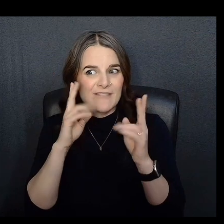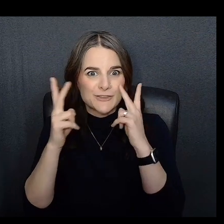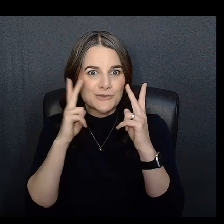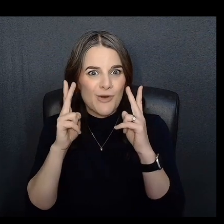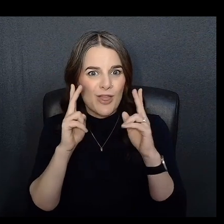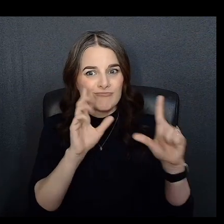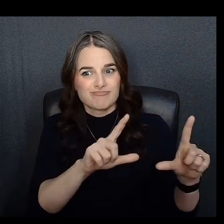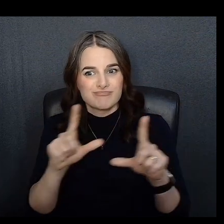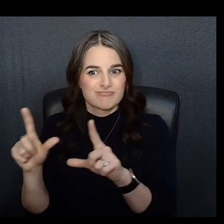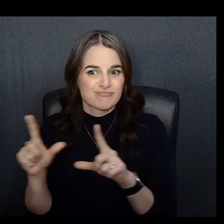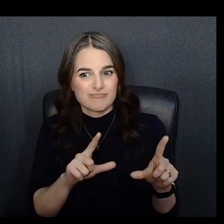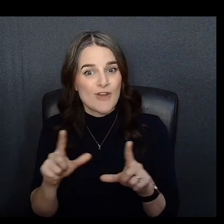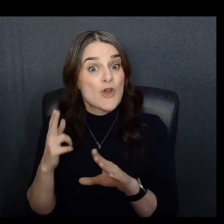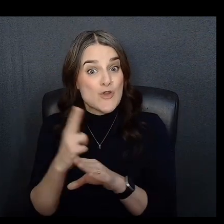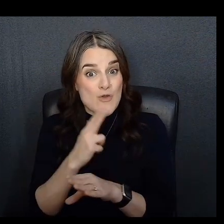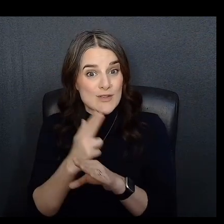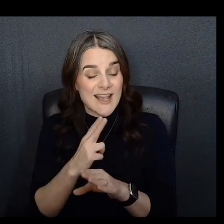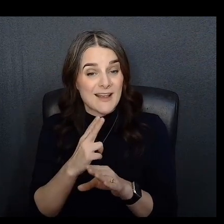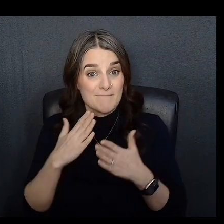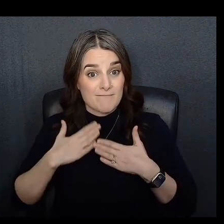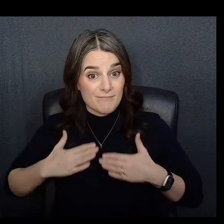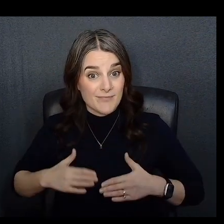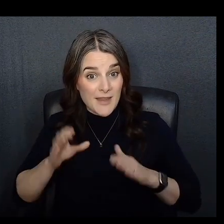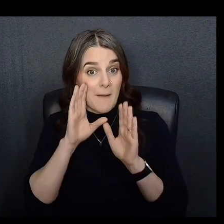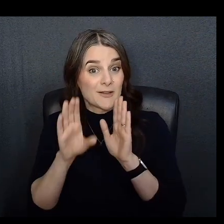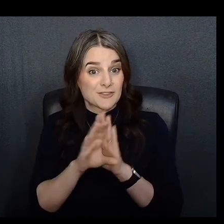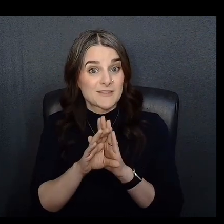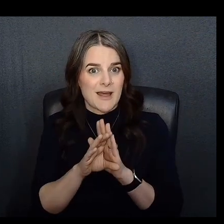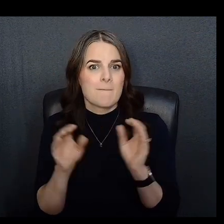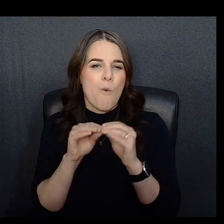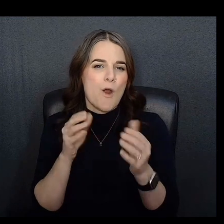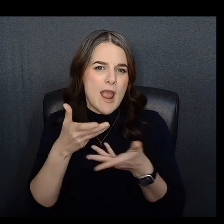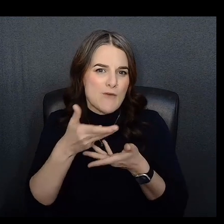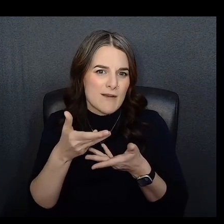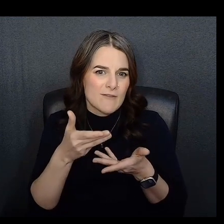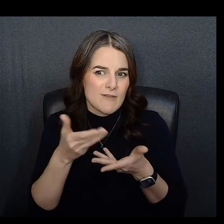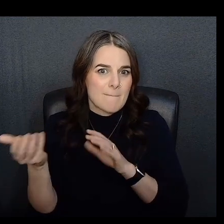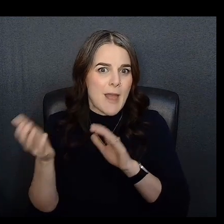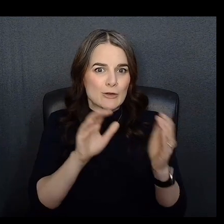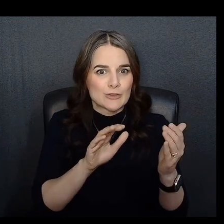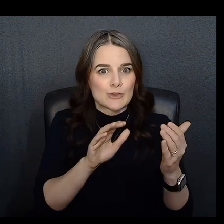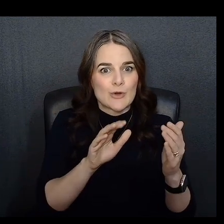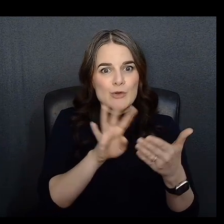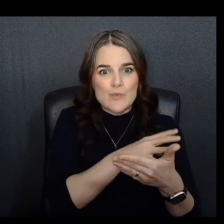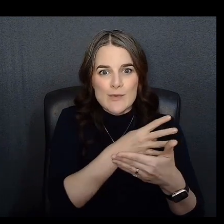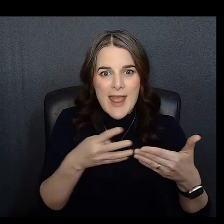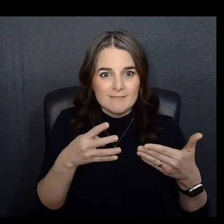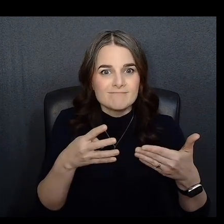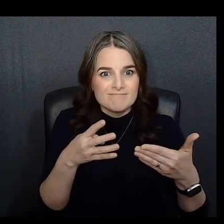a little more interactive rather than the Grid-based language for symbols, so lots of options out there.